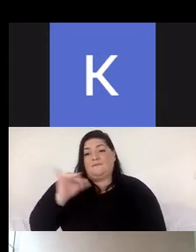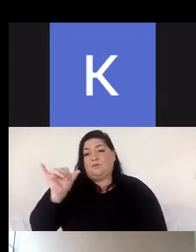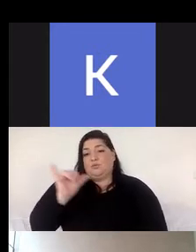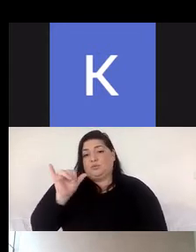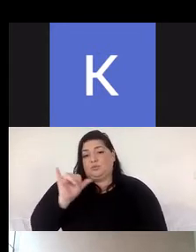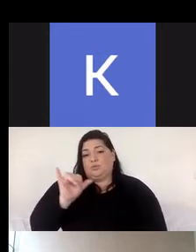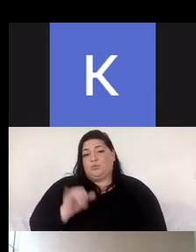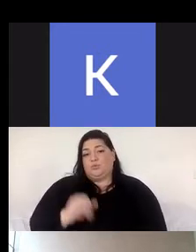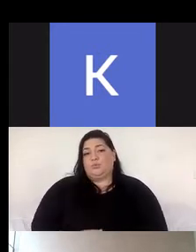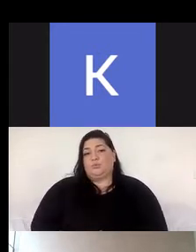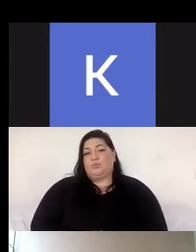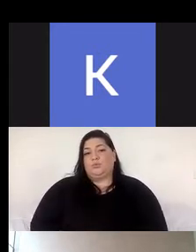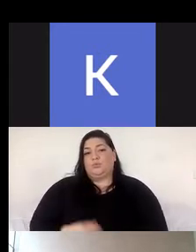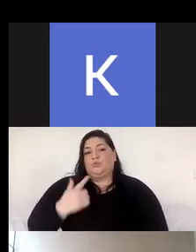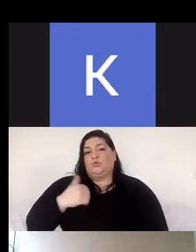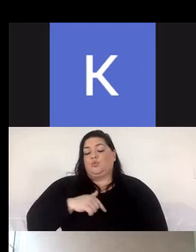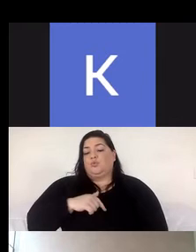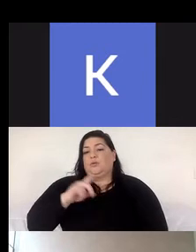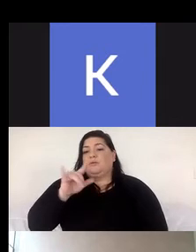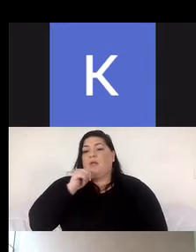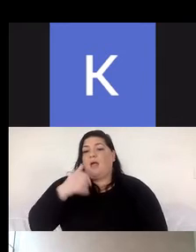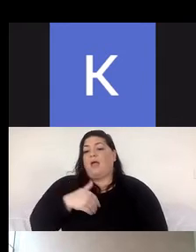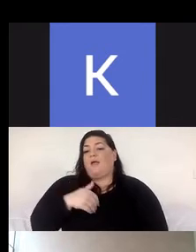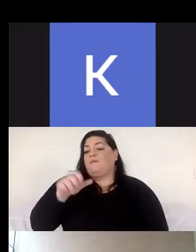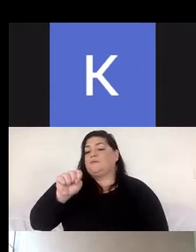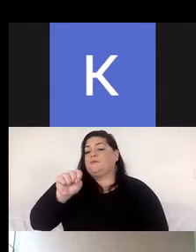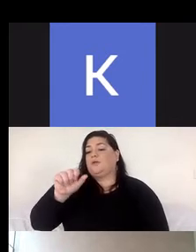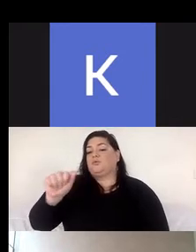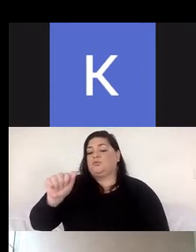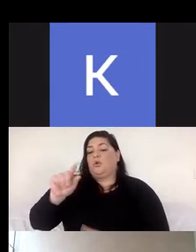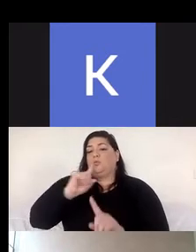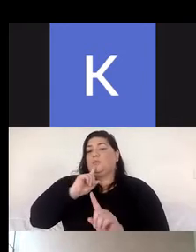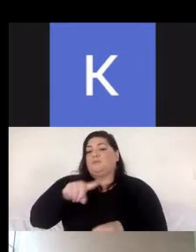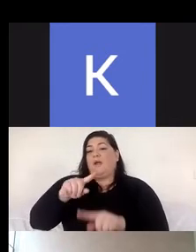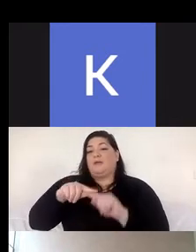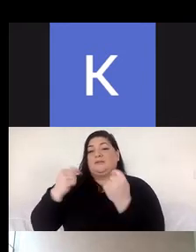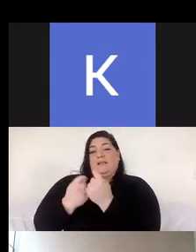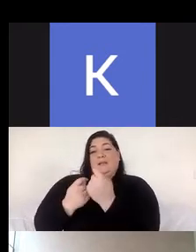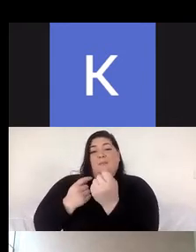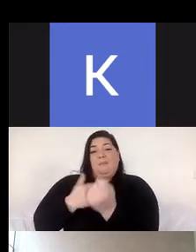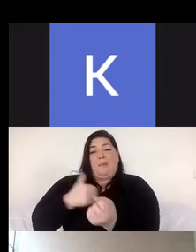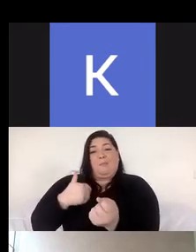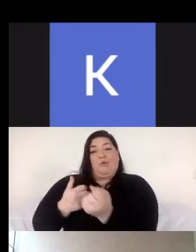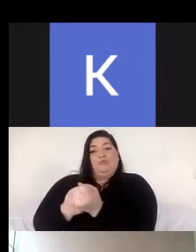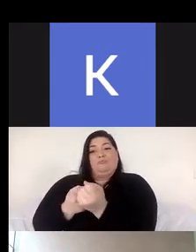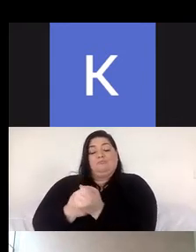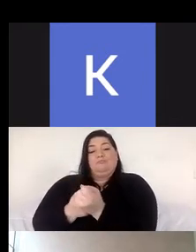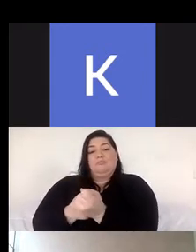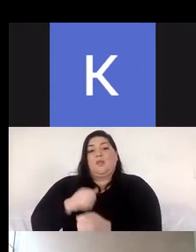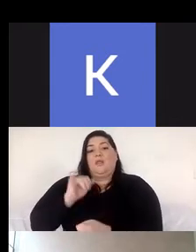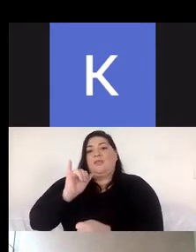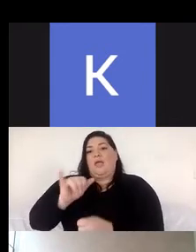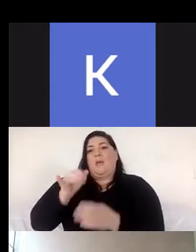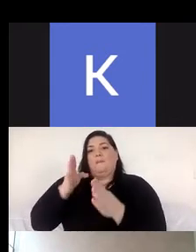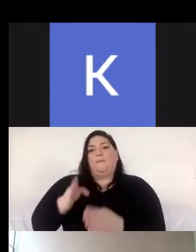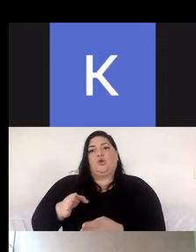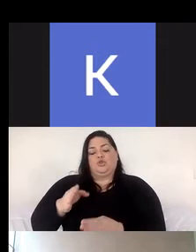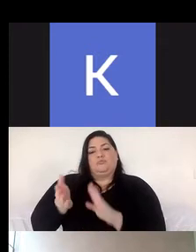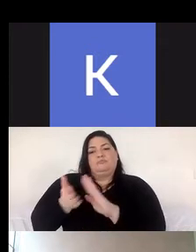We no longer had a Sexual Assault Response Team advocate, who also ran the local SART meeting.